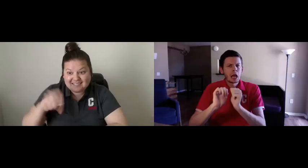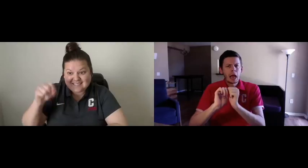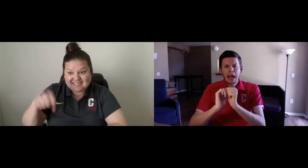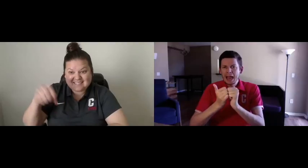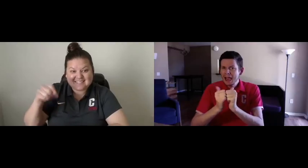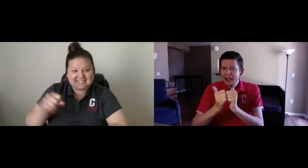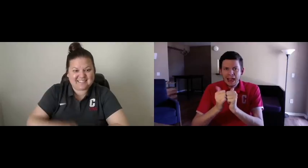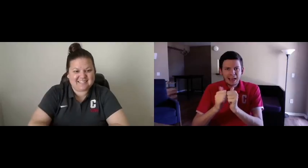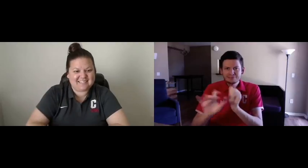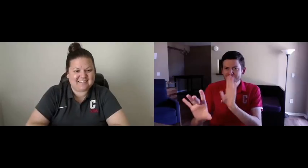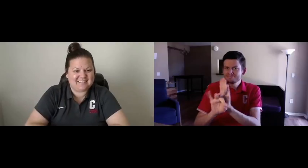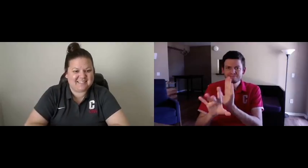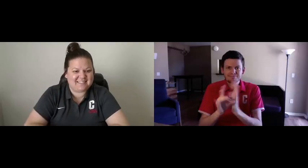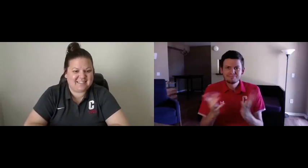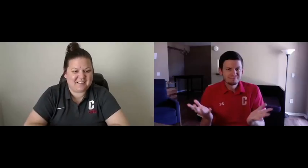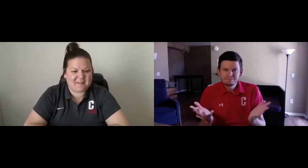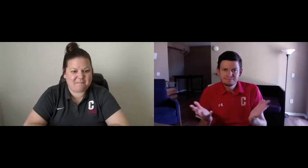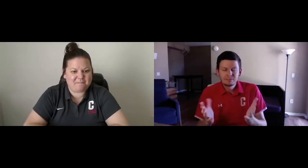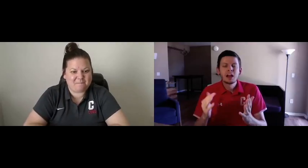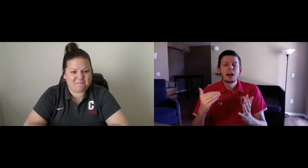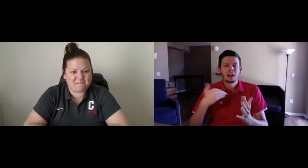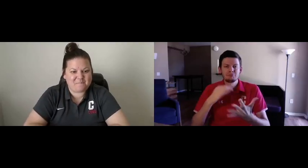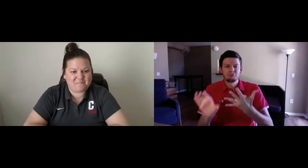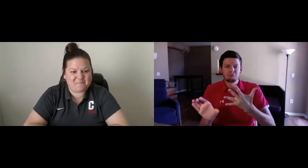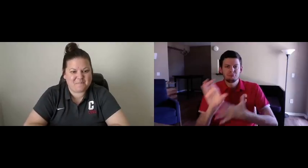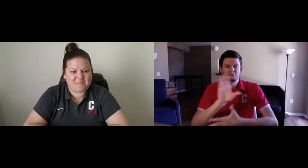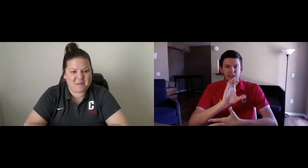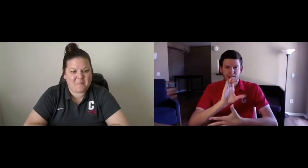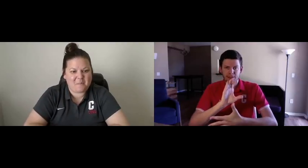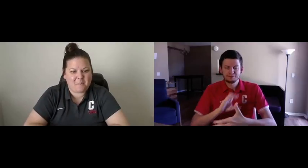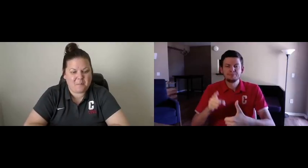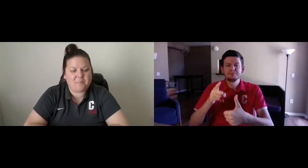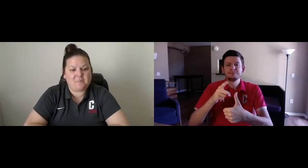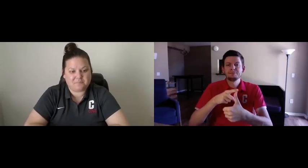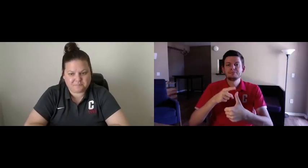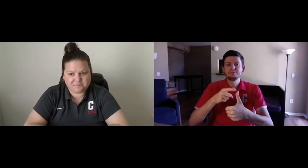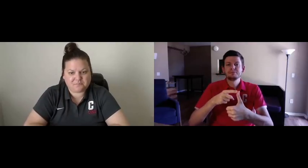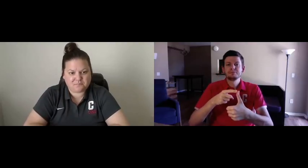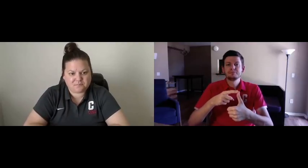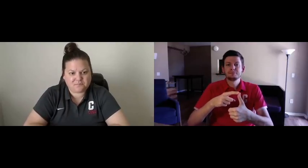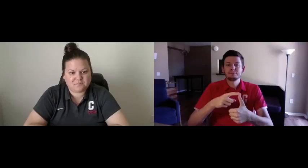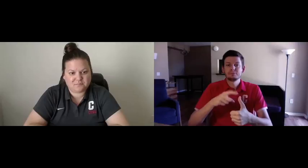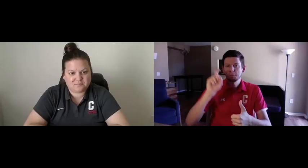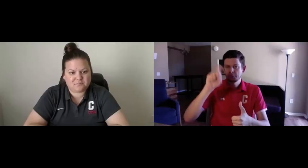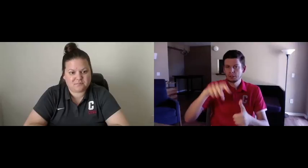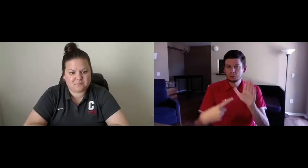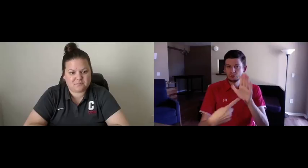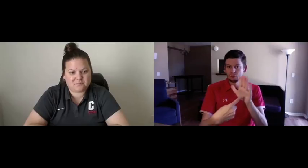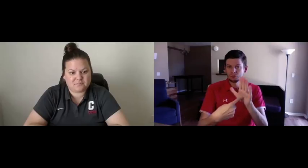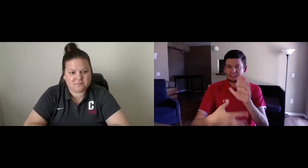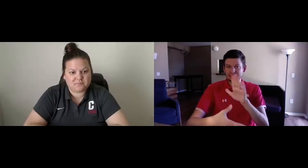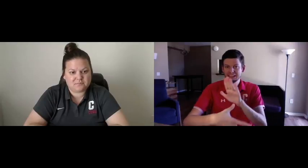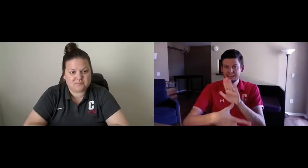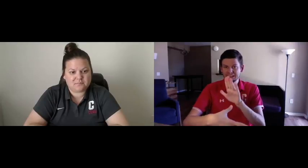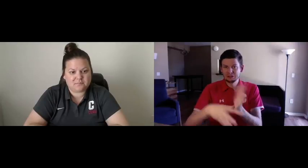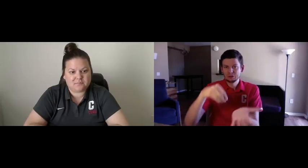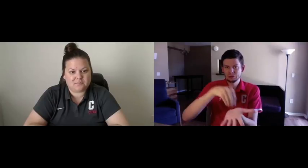We selected these students based on particular criteria. First they have to be other junior or senior.